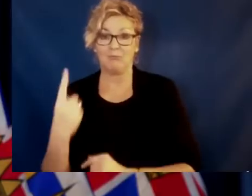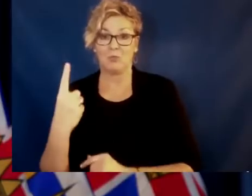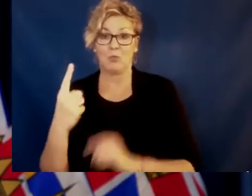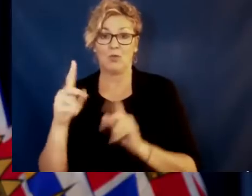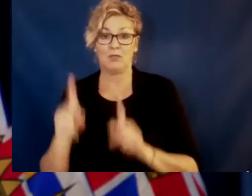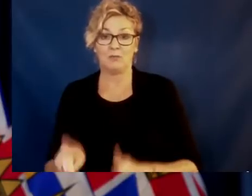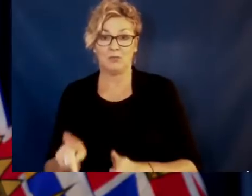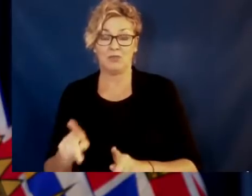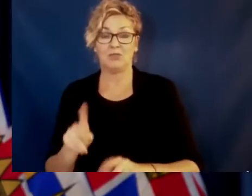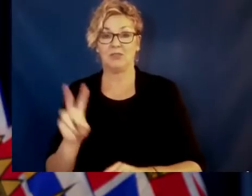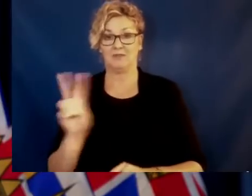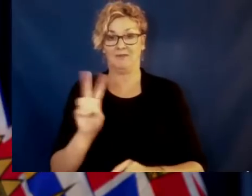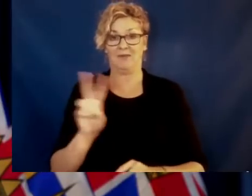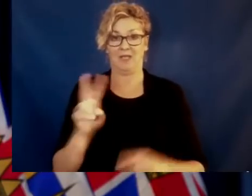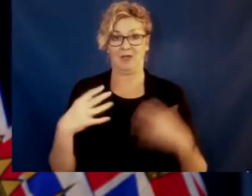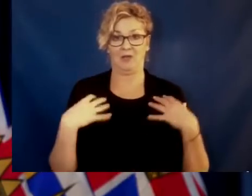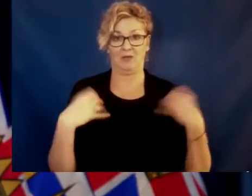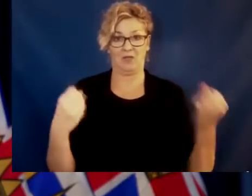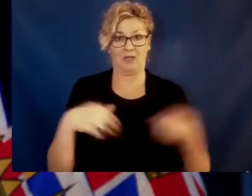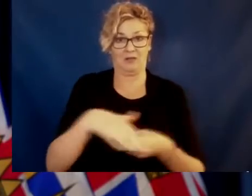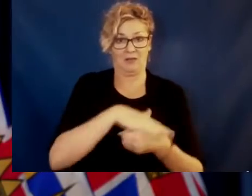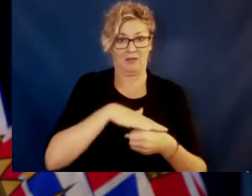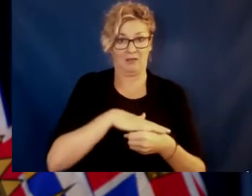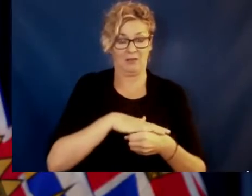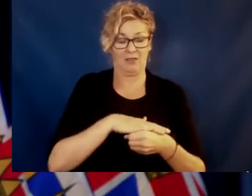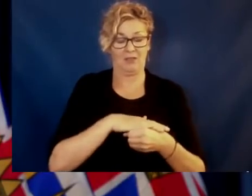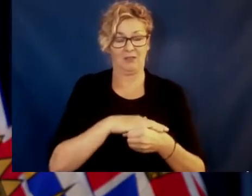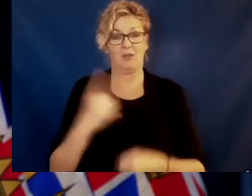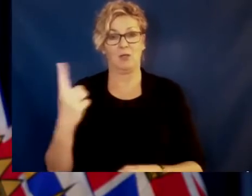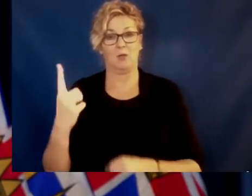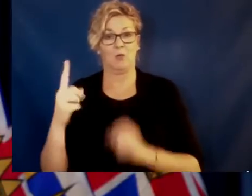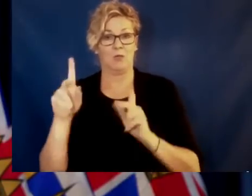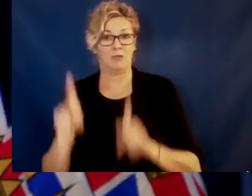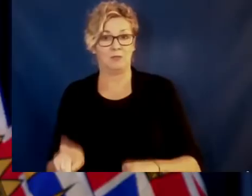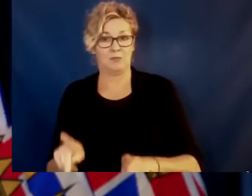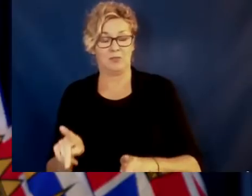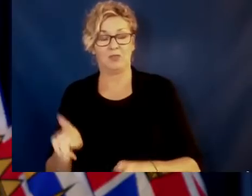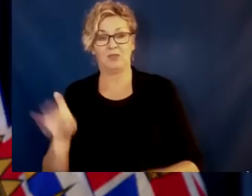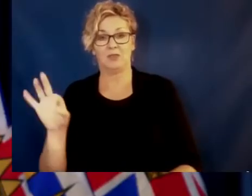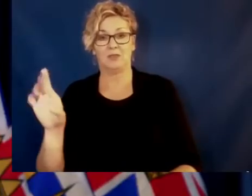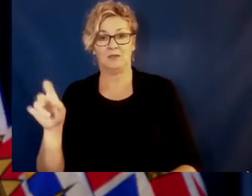times and how challenging it is for us to come together and mourn them.